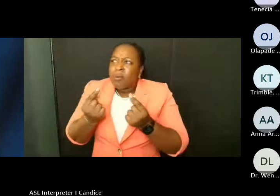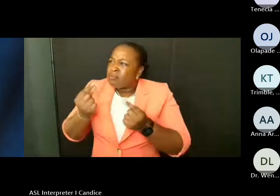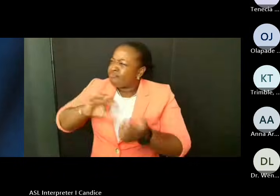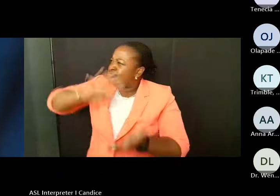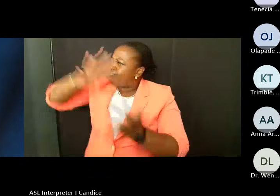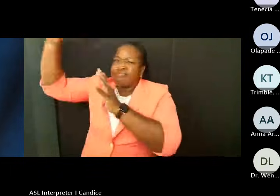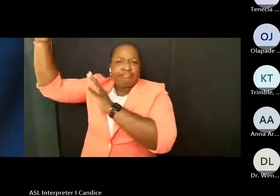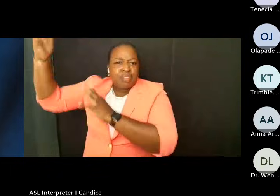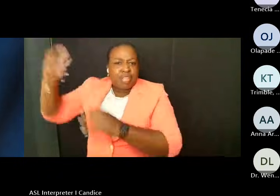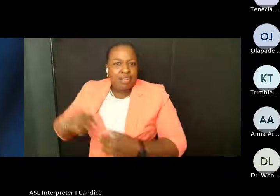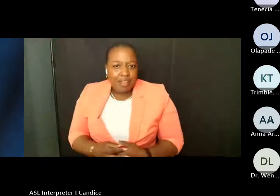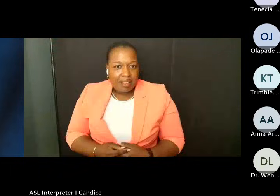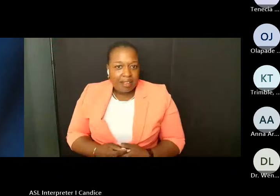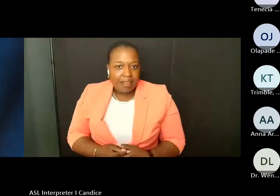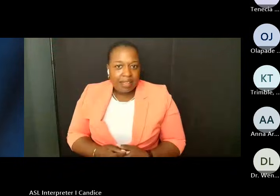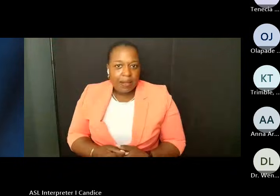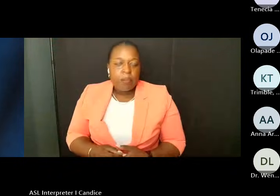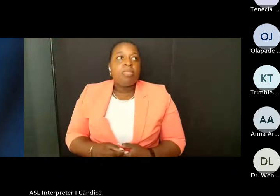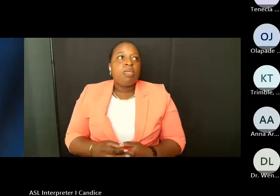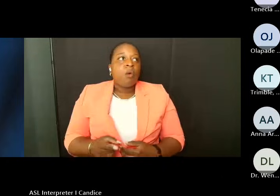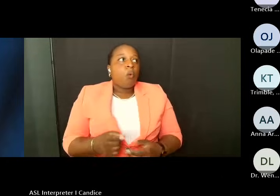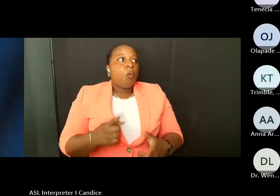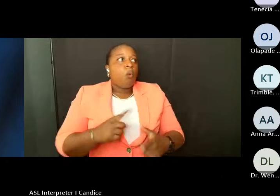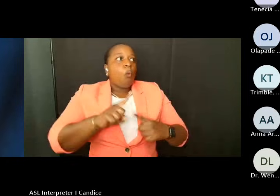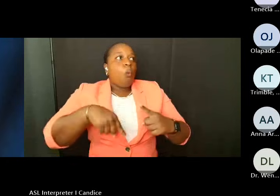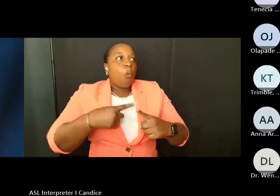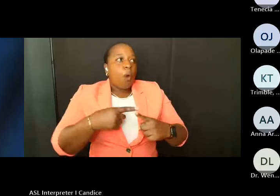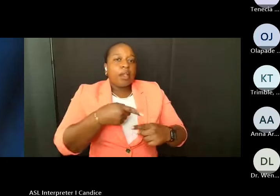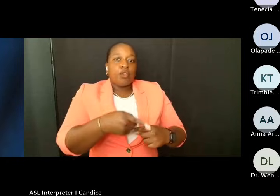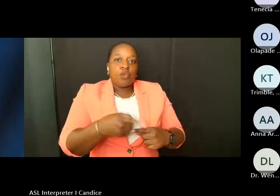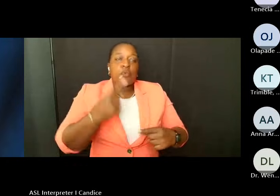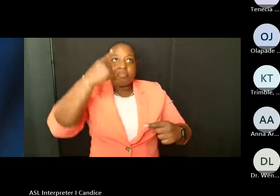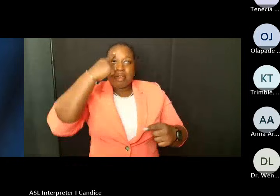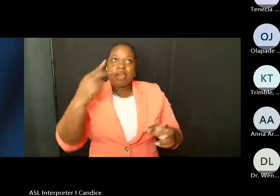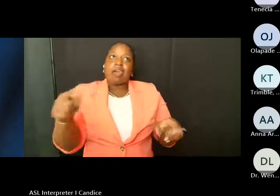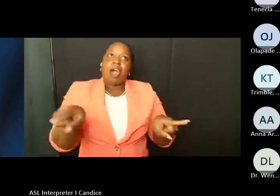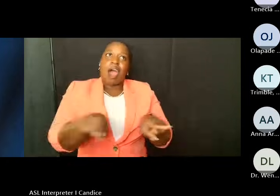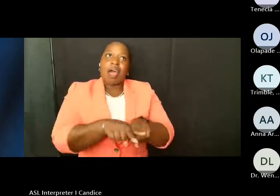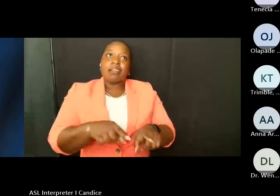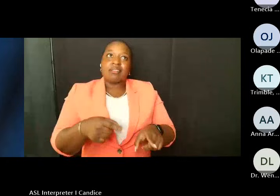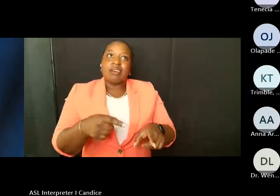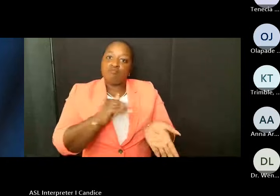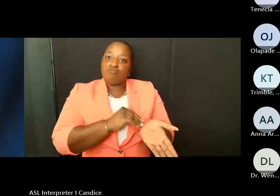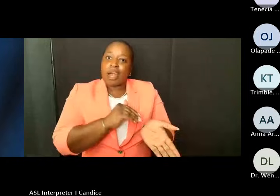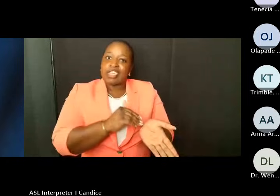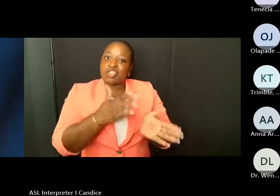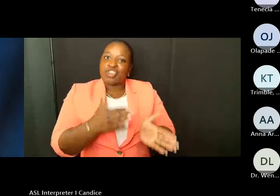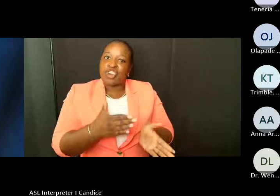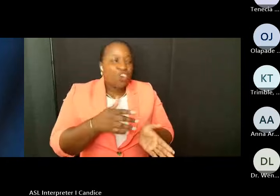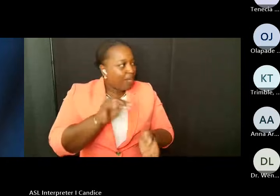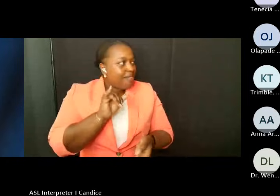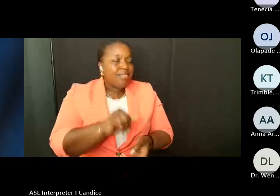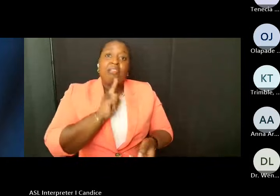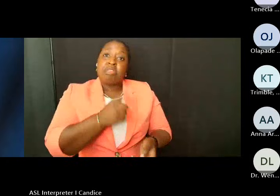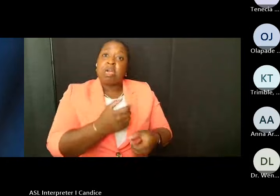you assume that they're able to make an informed decision. But to too many, it's not a reality. So,